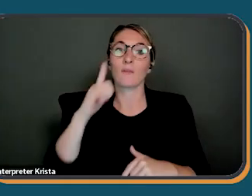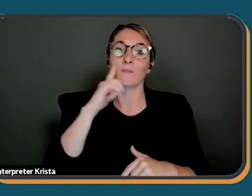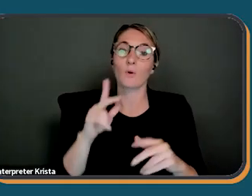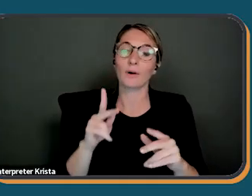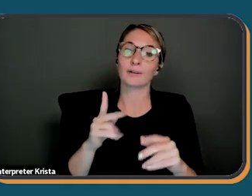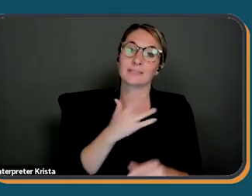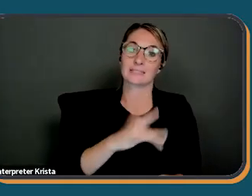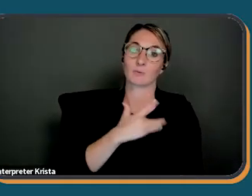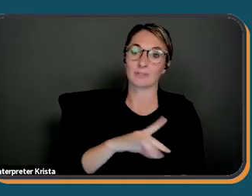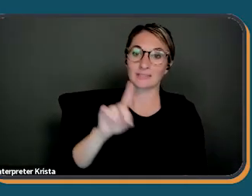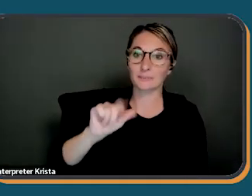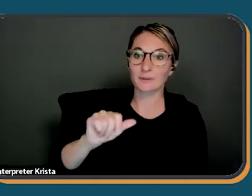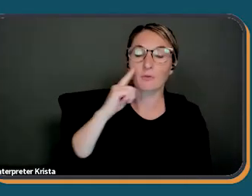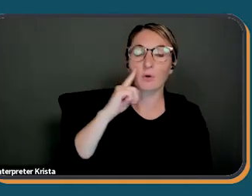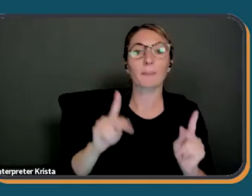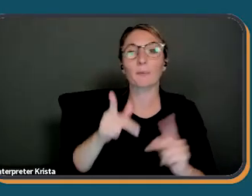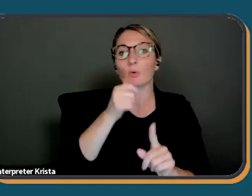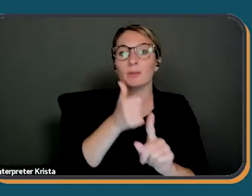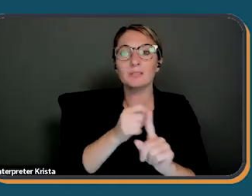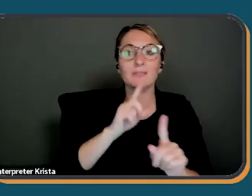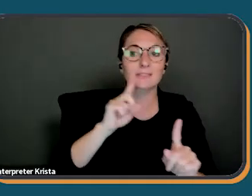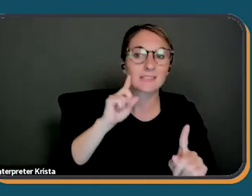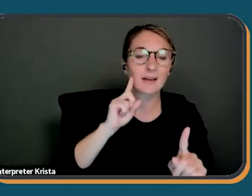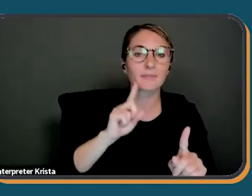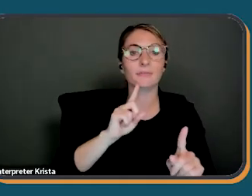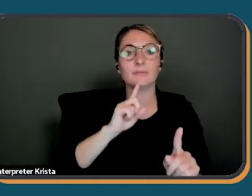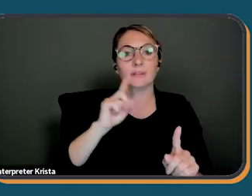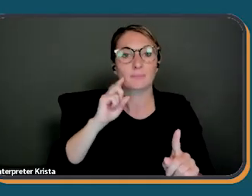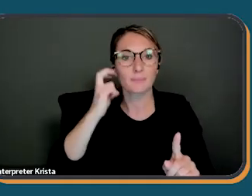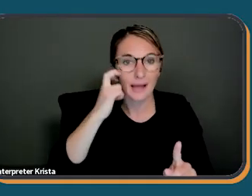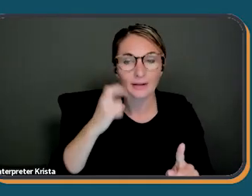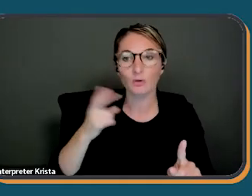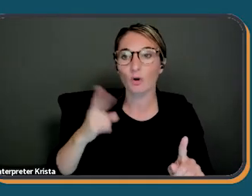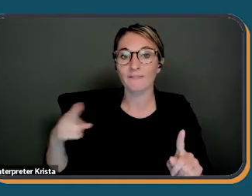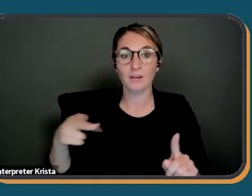low vision, there may be some orientation challenges and communication barriers,